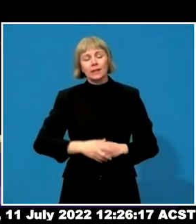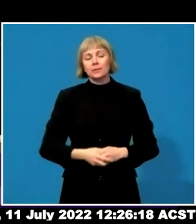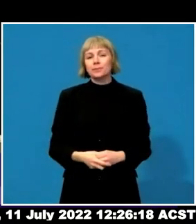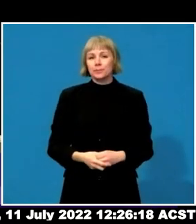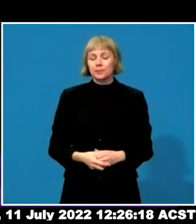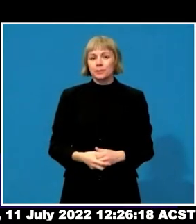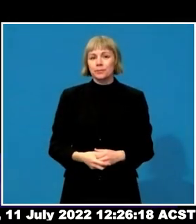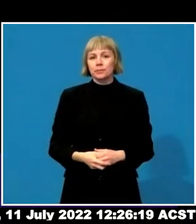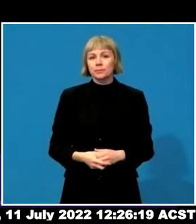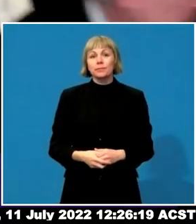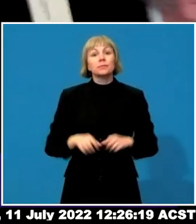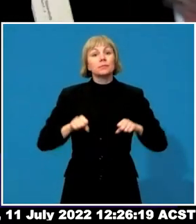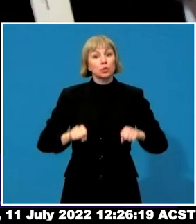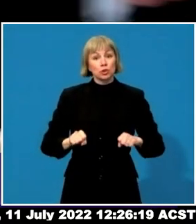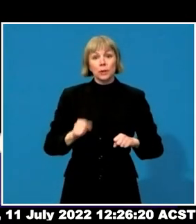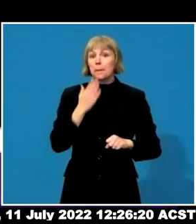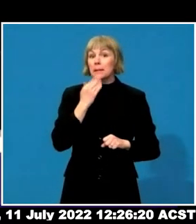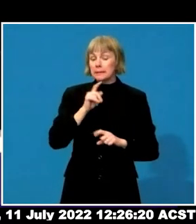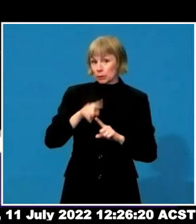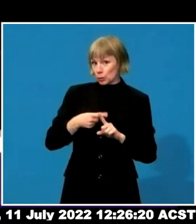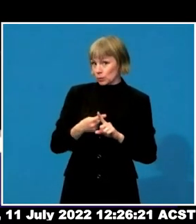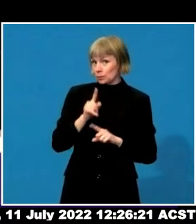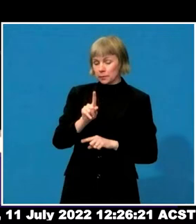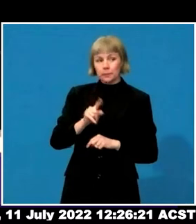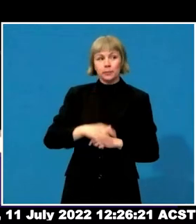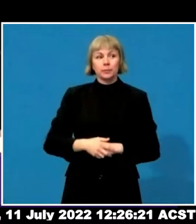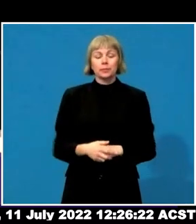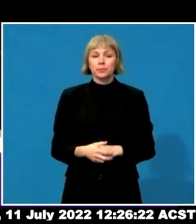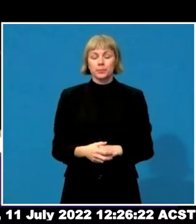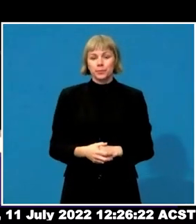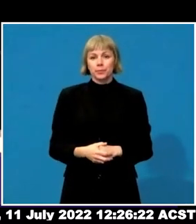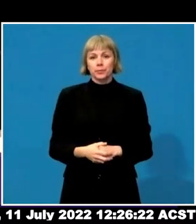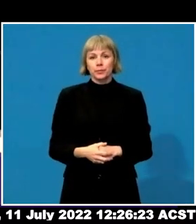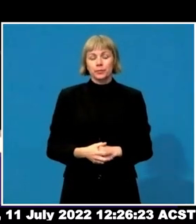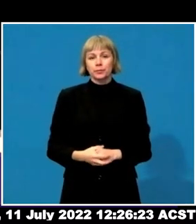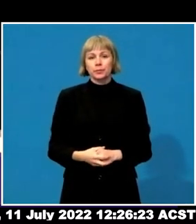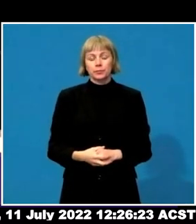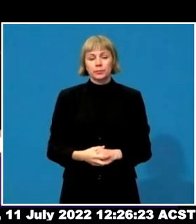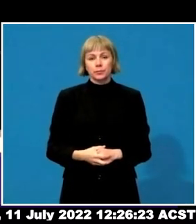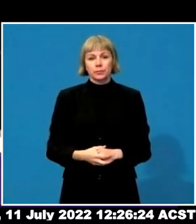Just pardon me one moment.